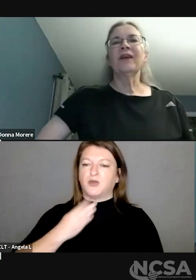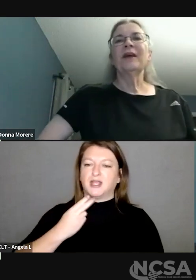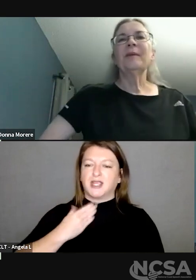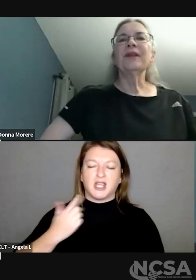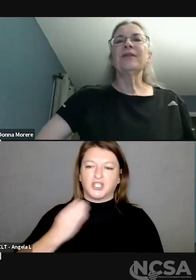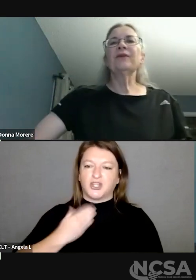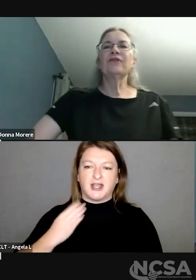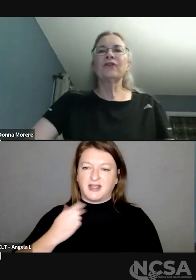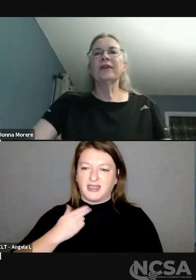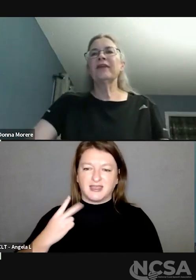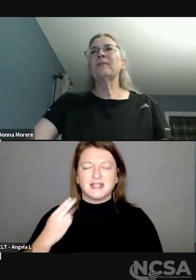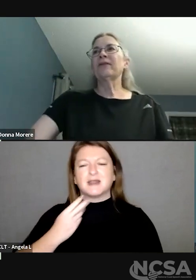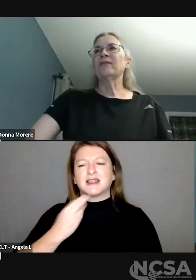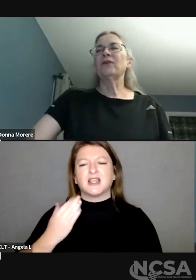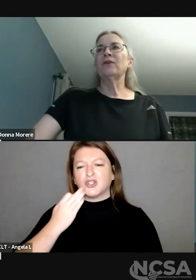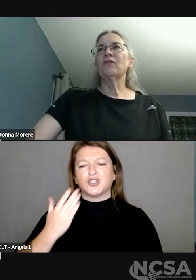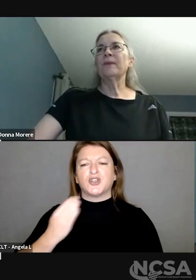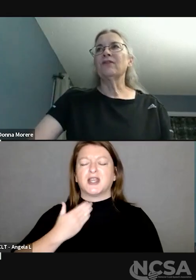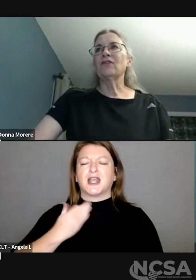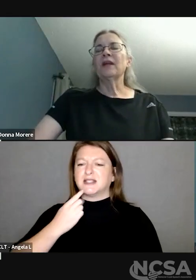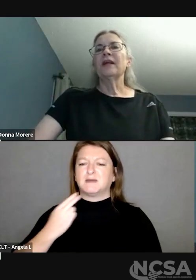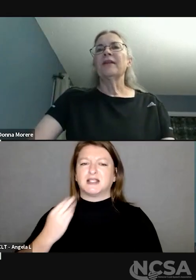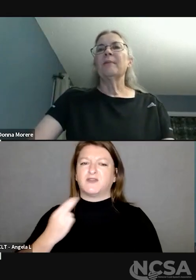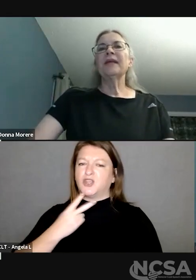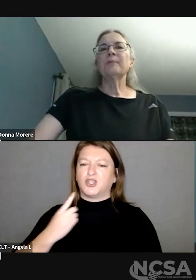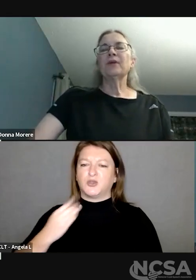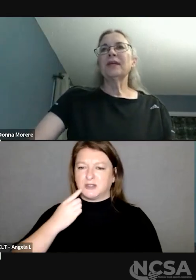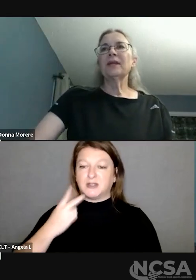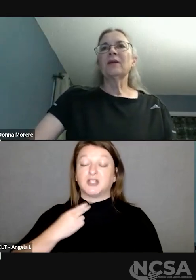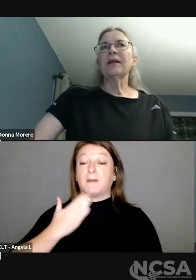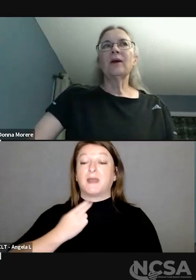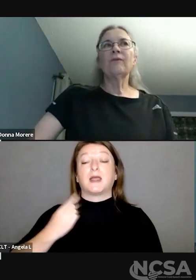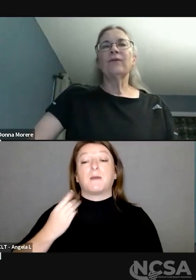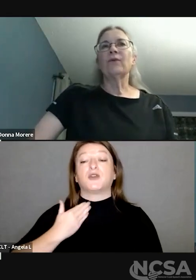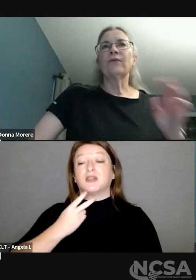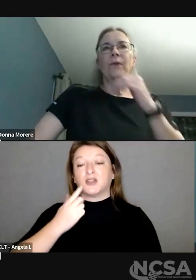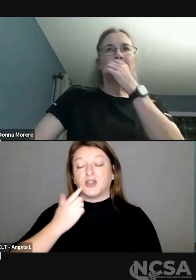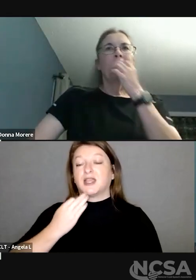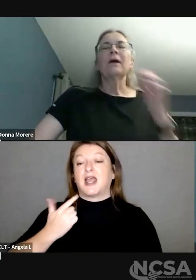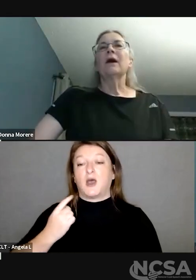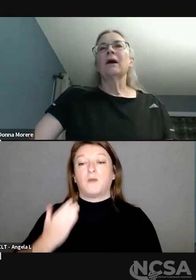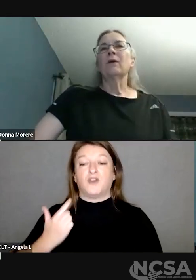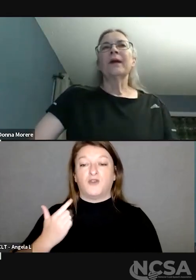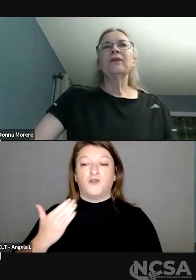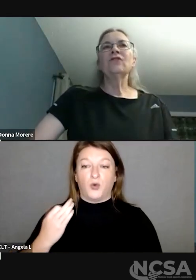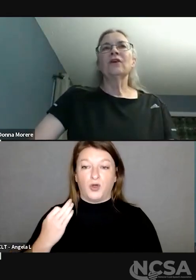But there are certain aspects of Cued Speech that make it particularly helpful for a range